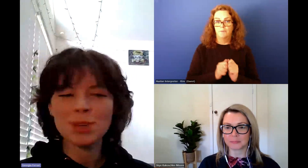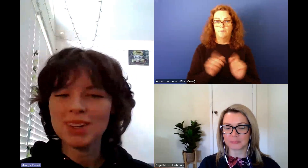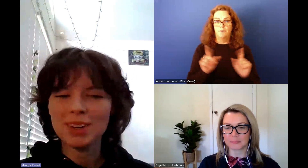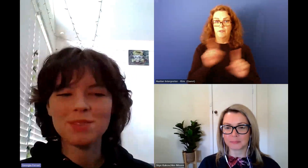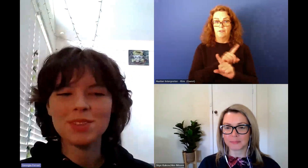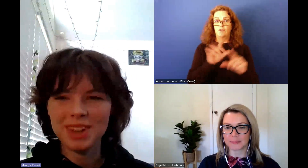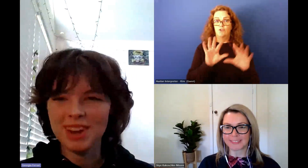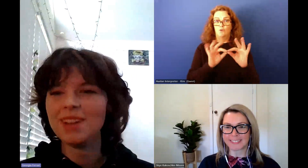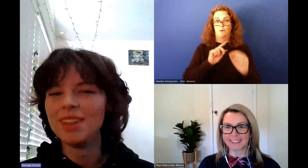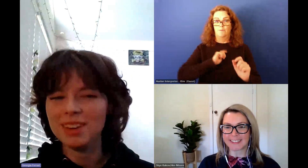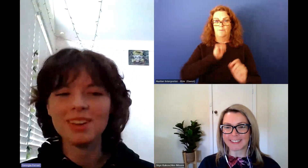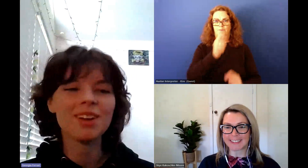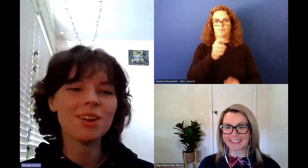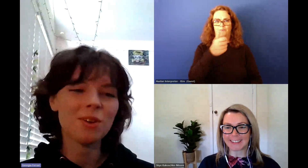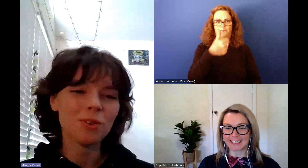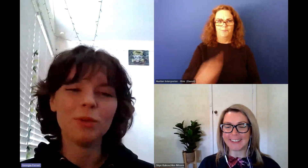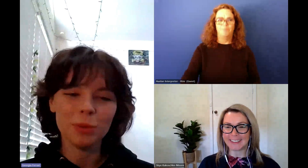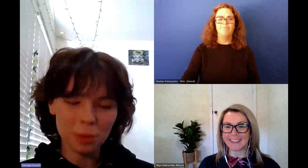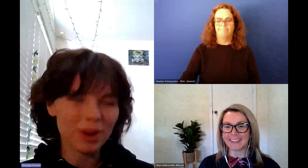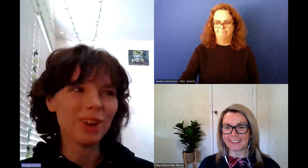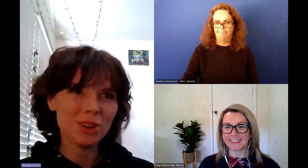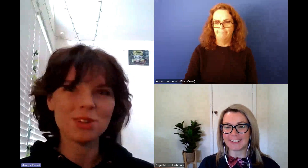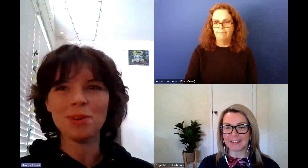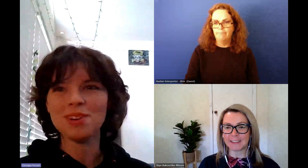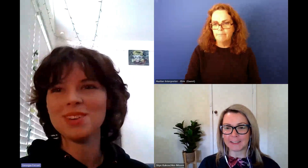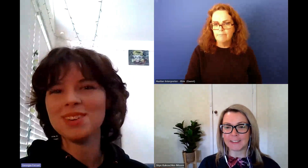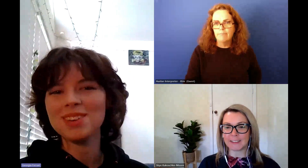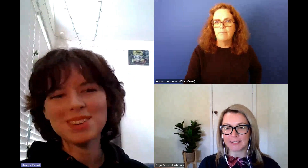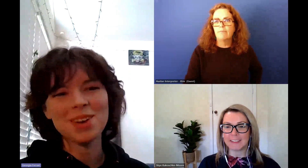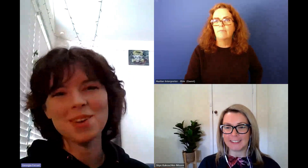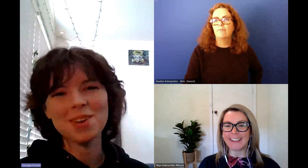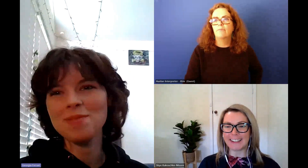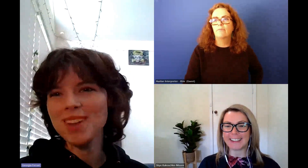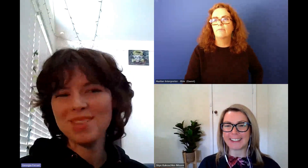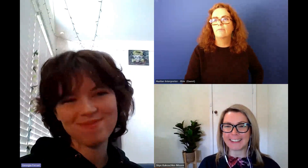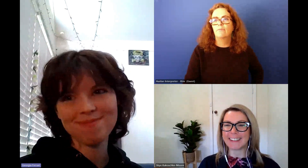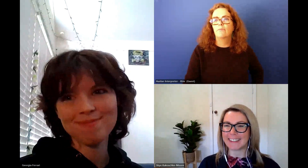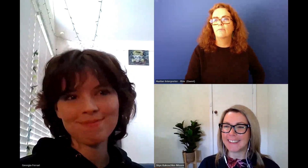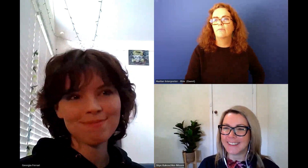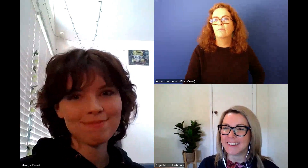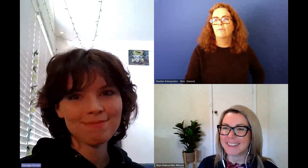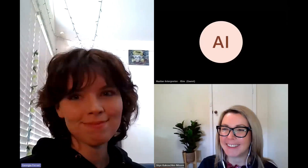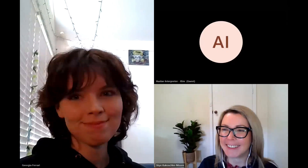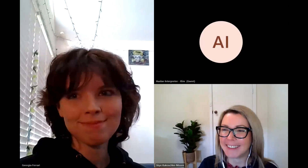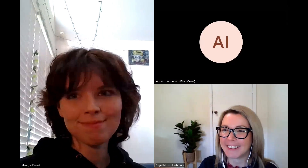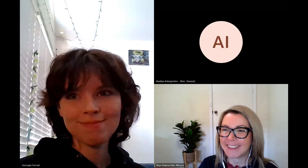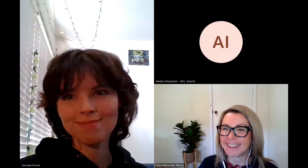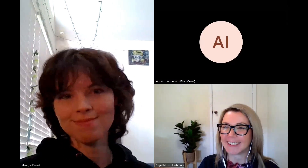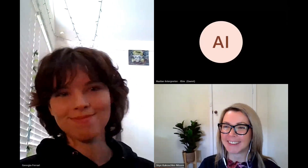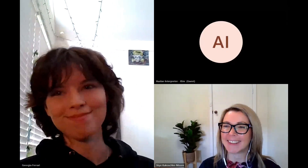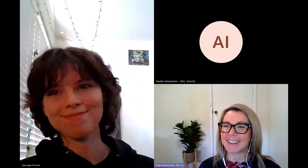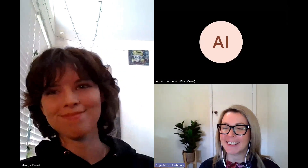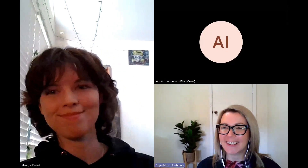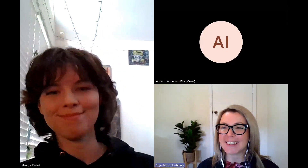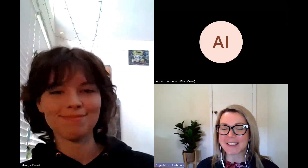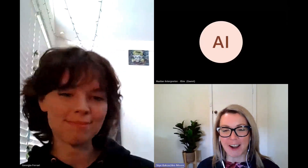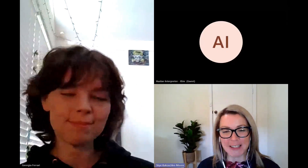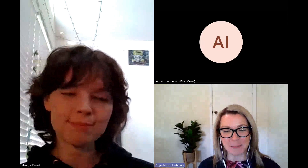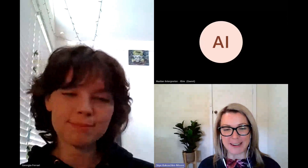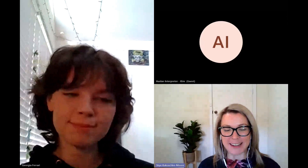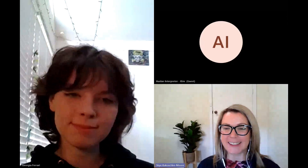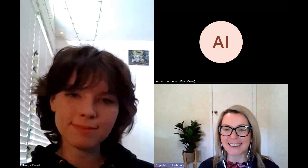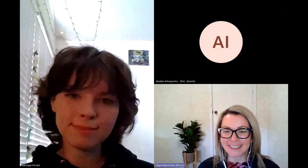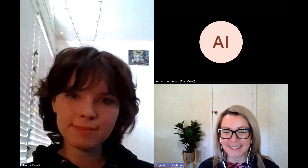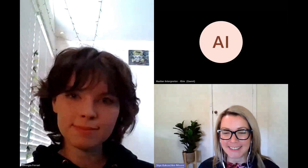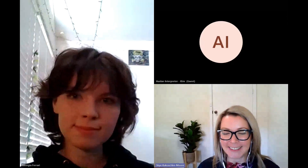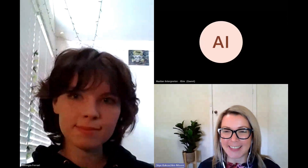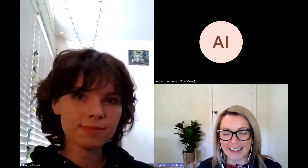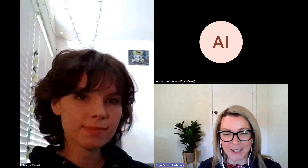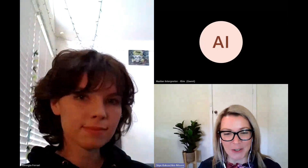perspectives in there that really will bring a lot to the world. Skye speaking. Thank you